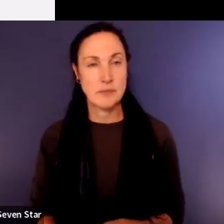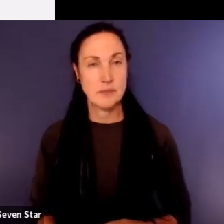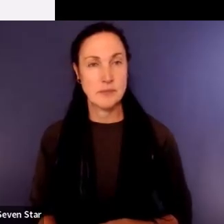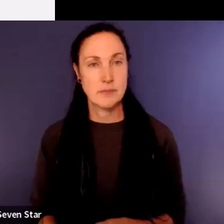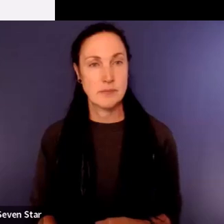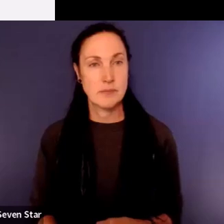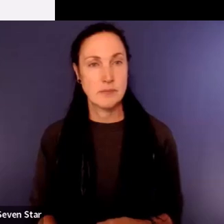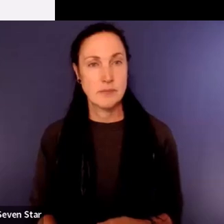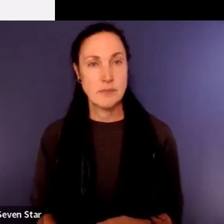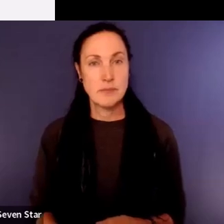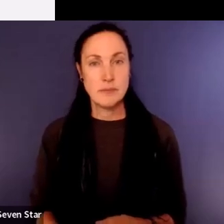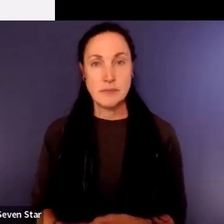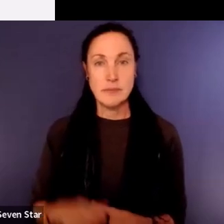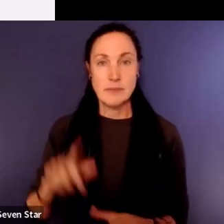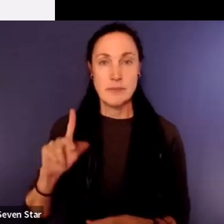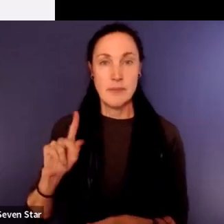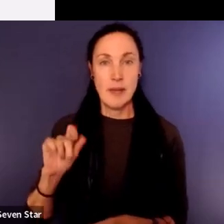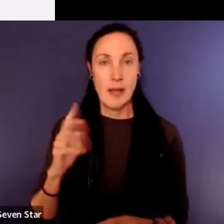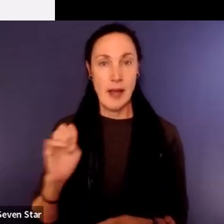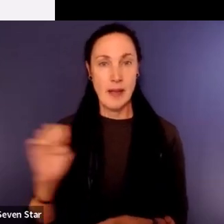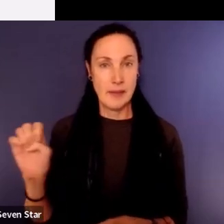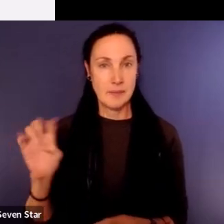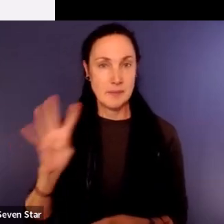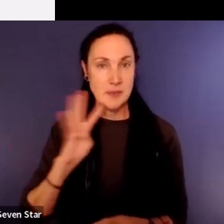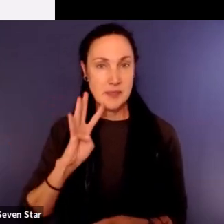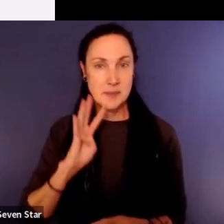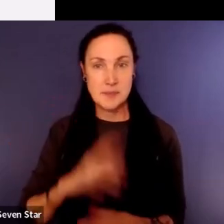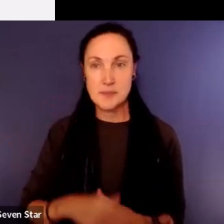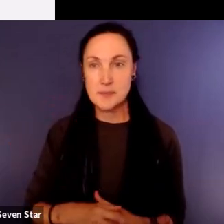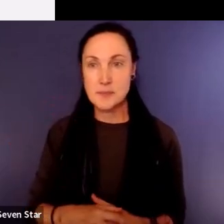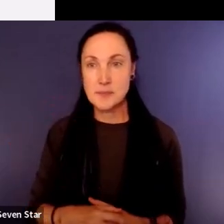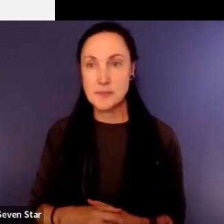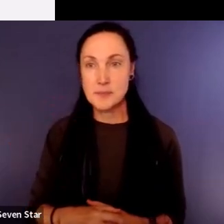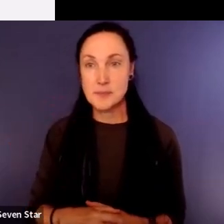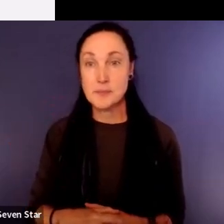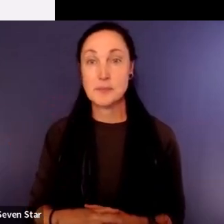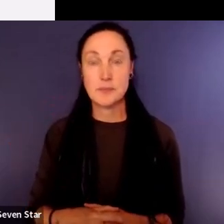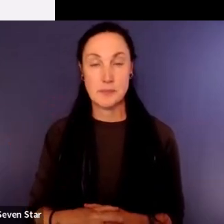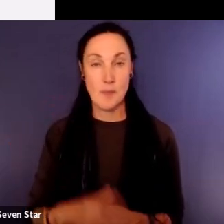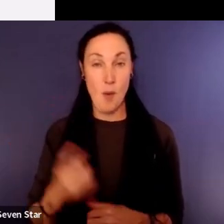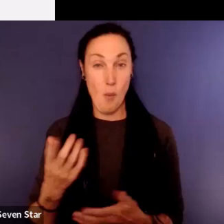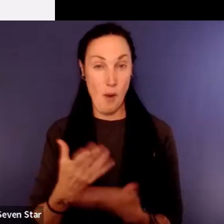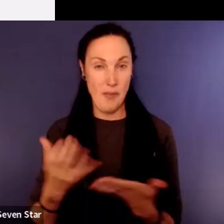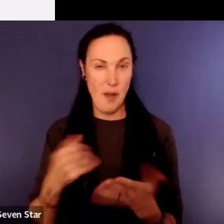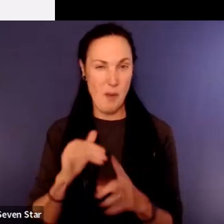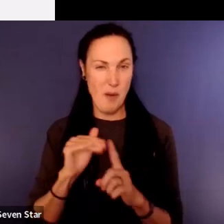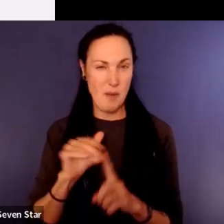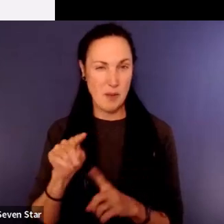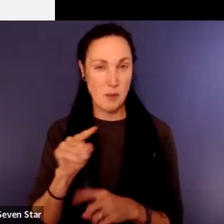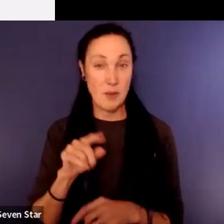This is Kathee, and one of the things we want to remind you of is that the drawing you just saw